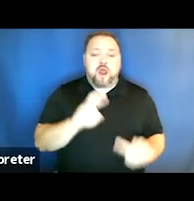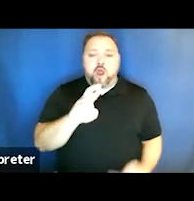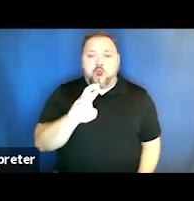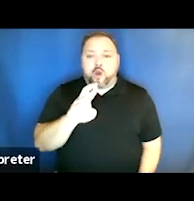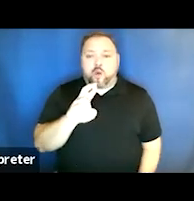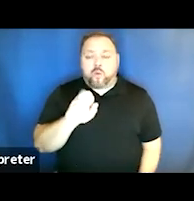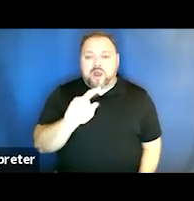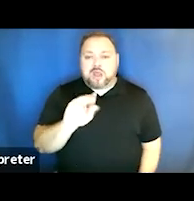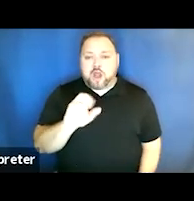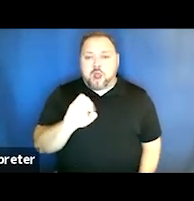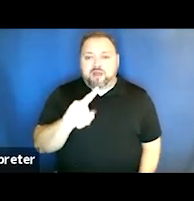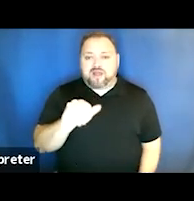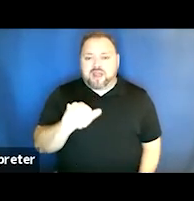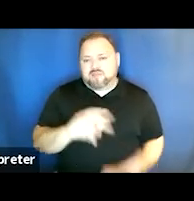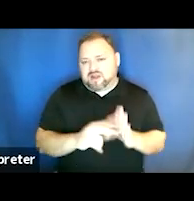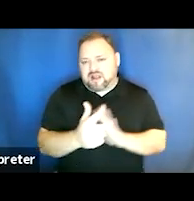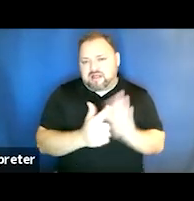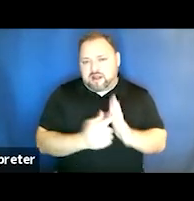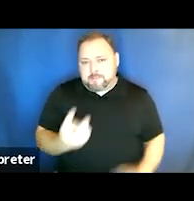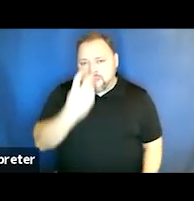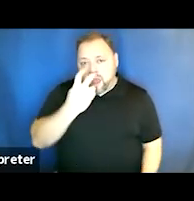which is legal blindness, and as I became older,